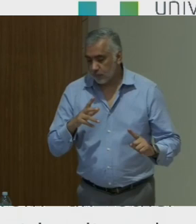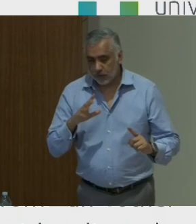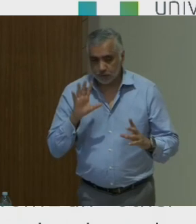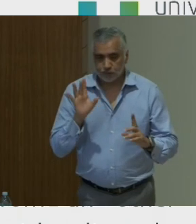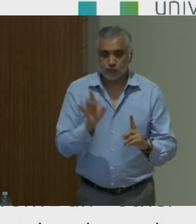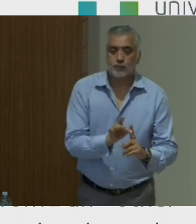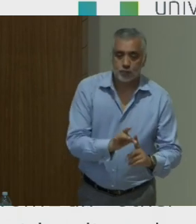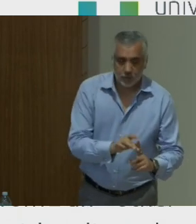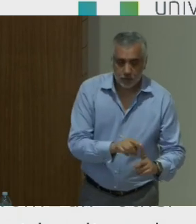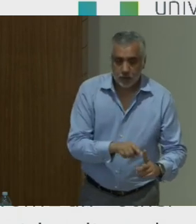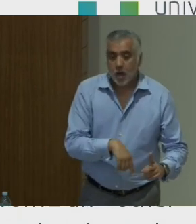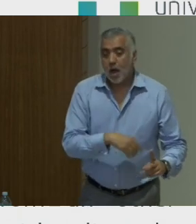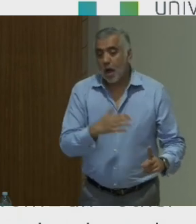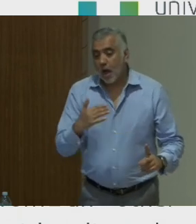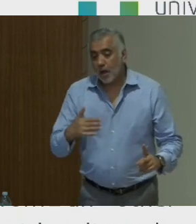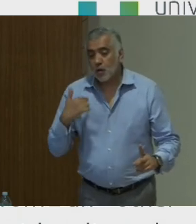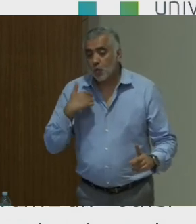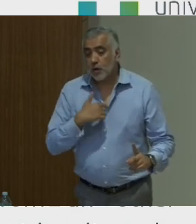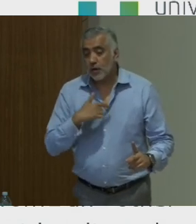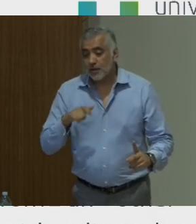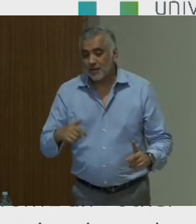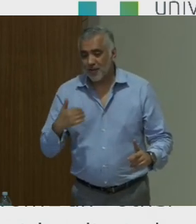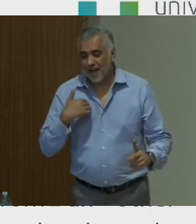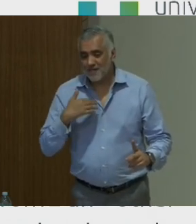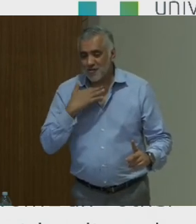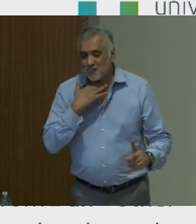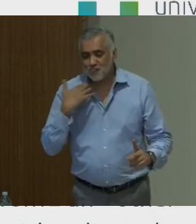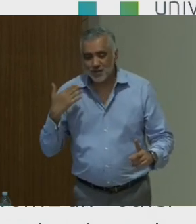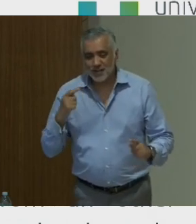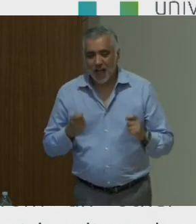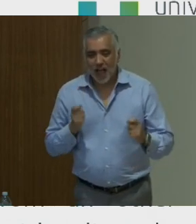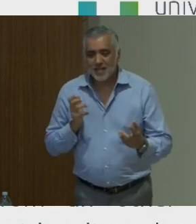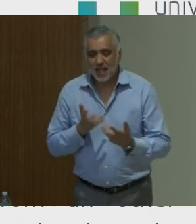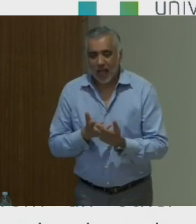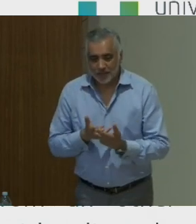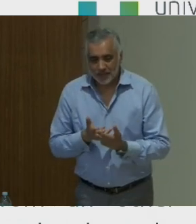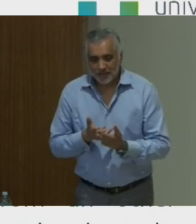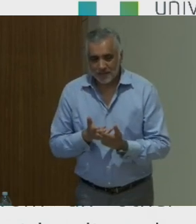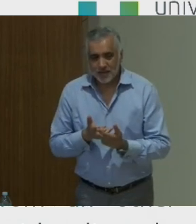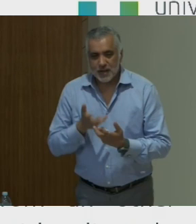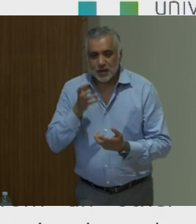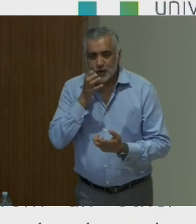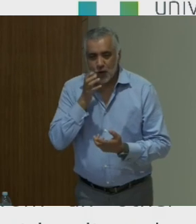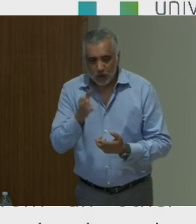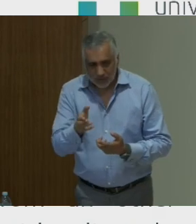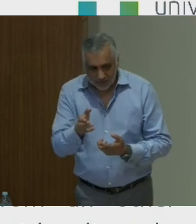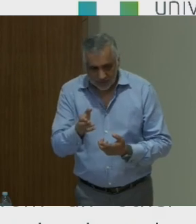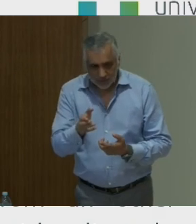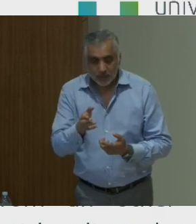And we have to have risk-adapted concepts in protection of minors.